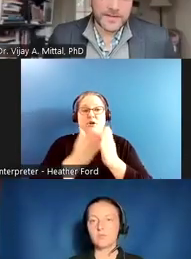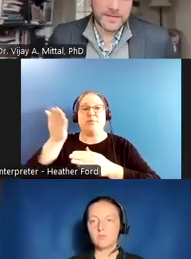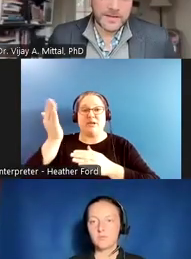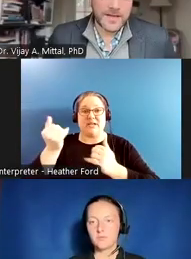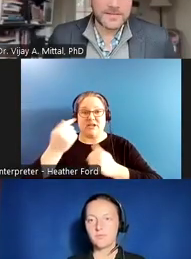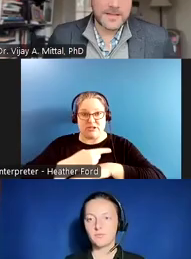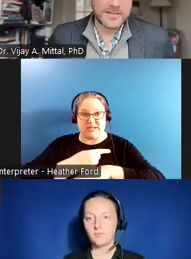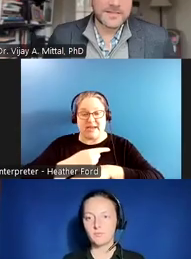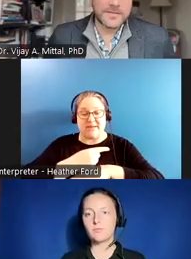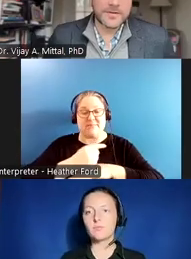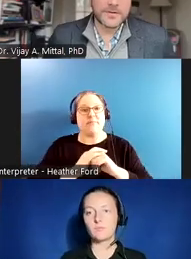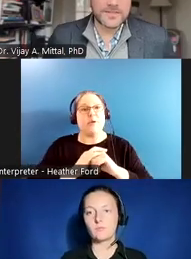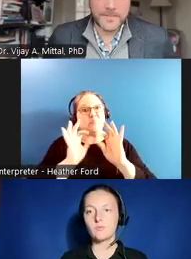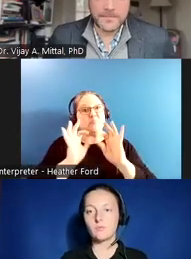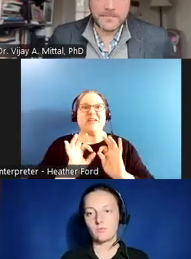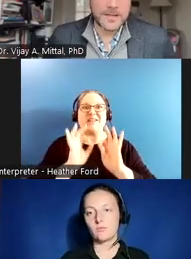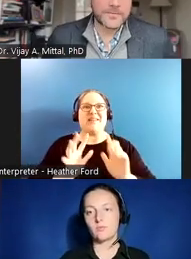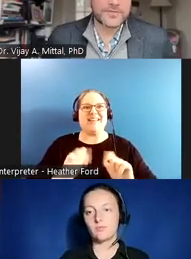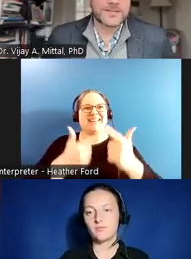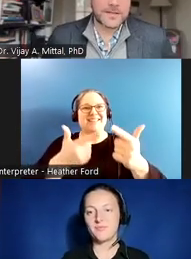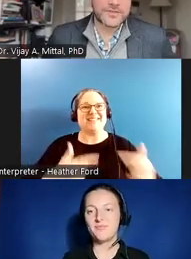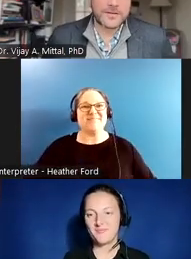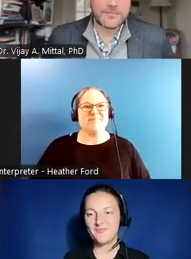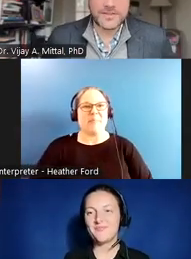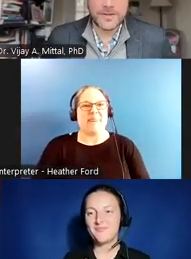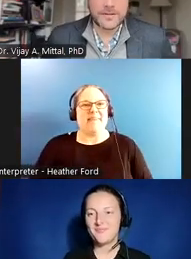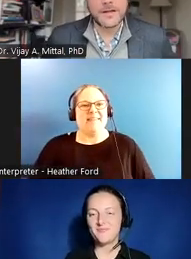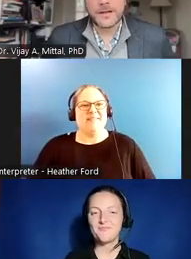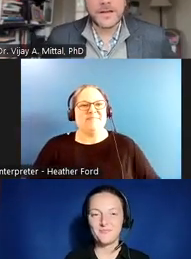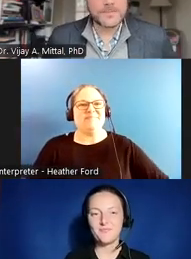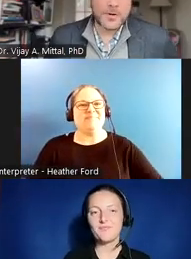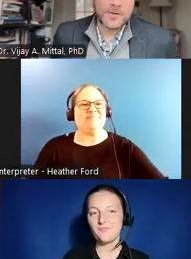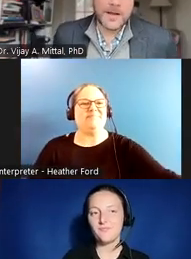facing and that's that it's difficult to make meaningful translation between experimental